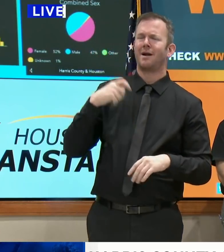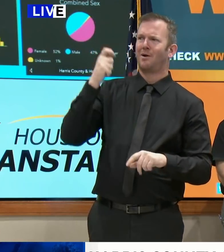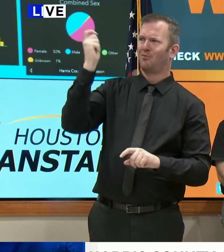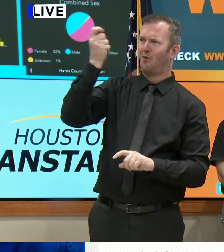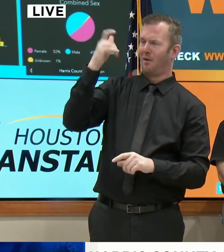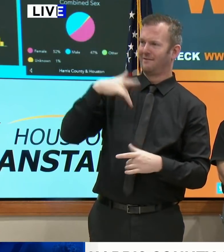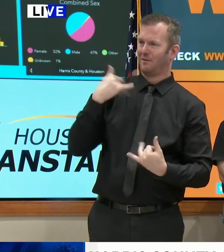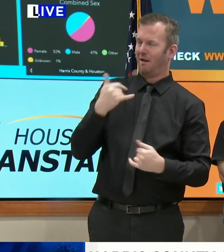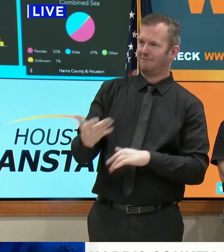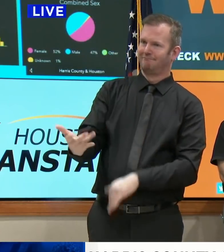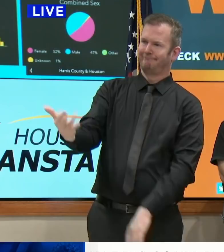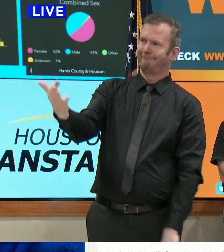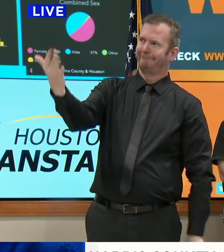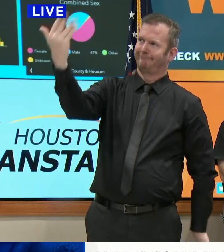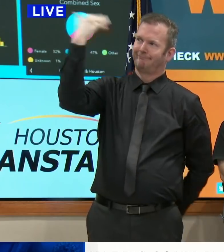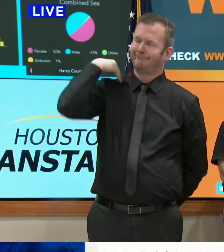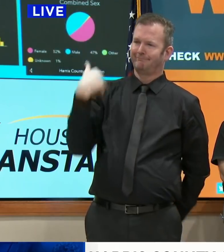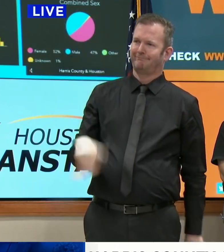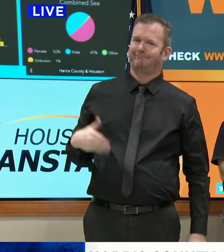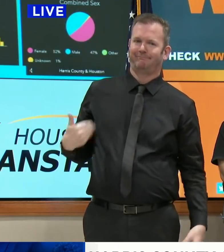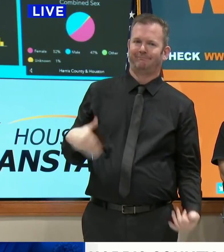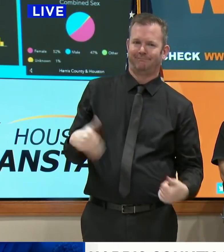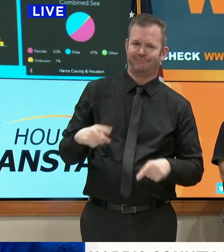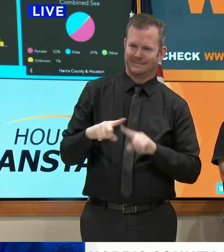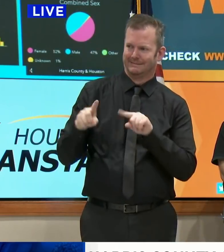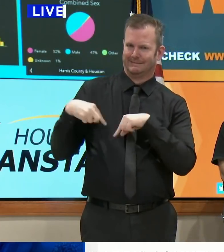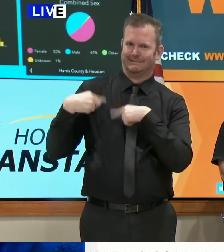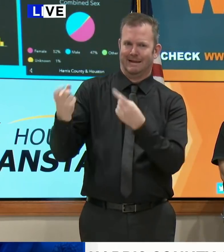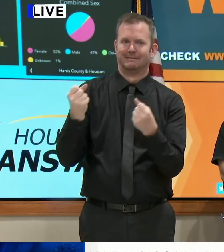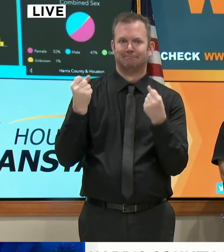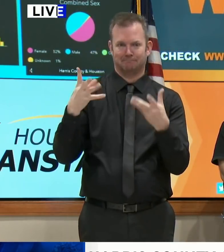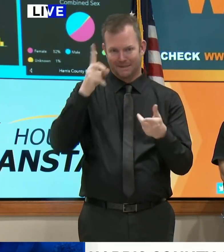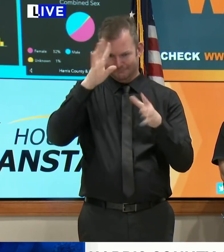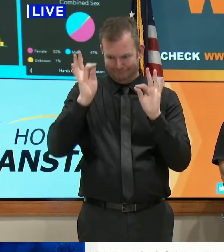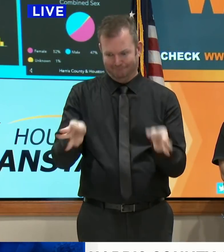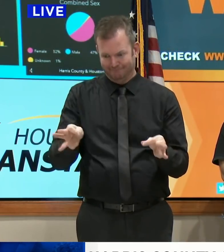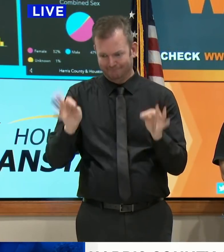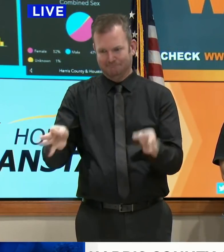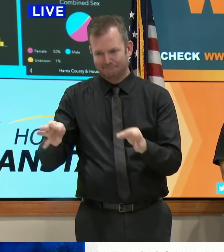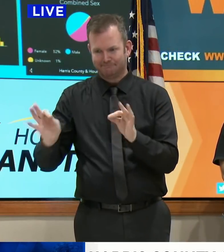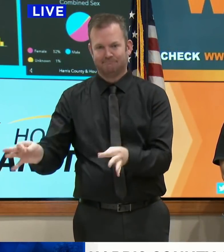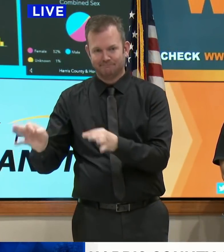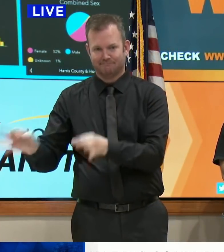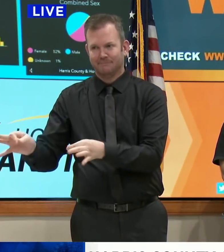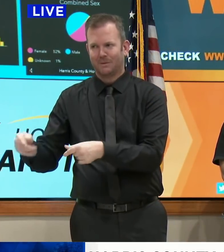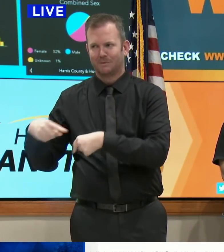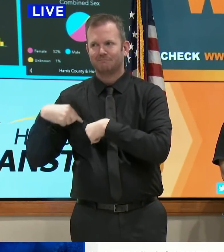can’t handle the situation properly. properly. >> Yeah the rodeo Yeah the rodeo feels like many weeks away at